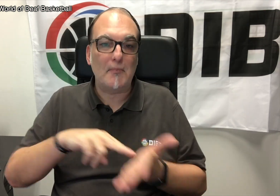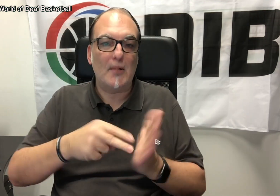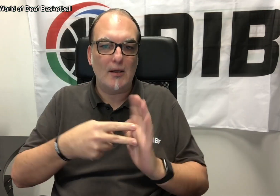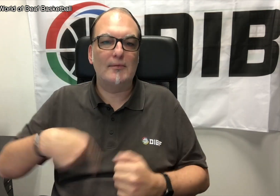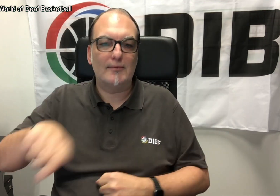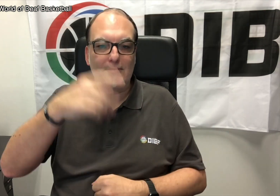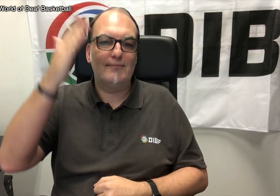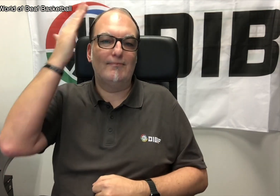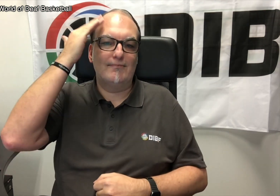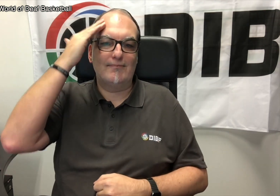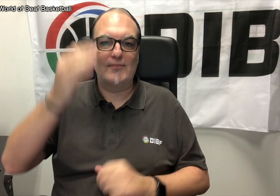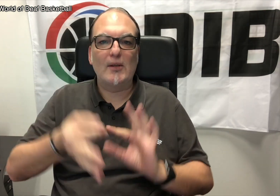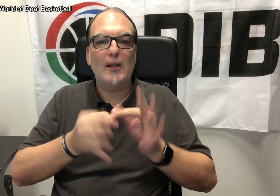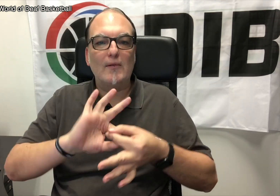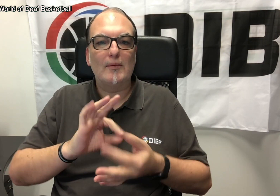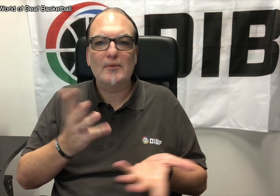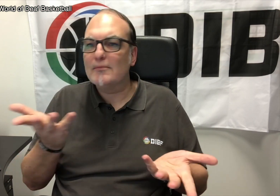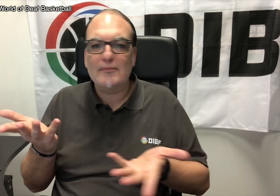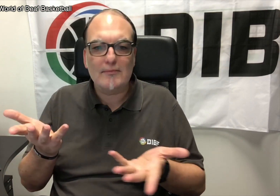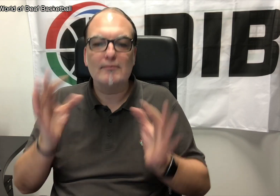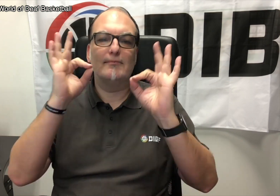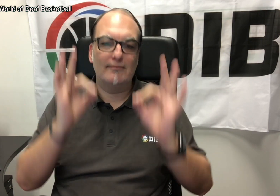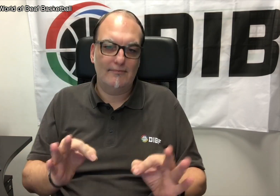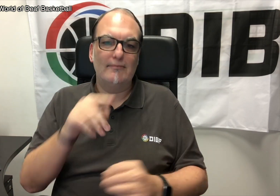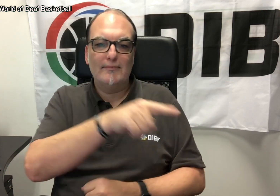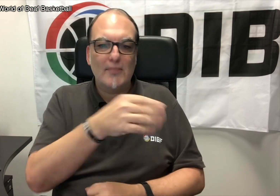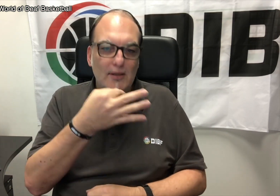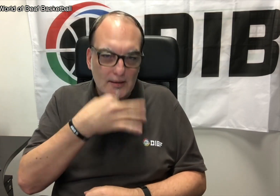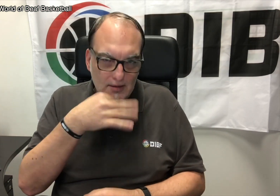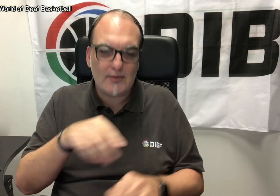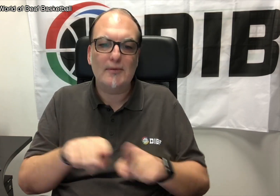knew where the Deaflympics would be held... in Caxias do Sul.